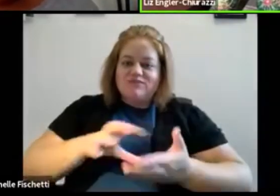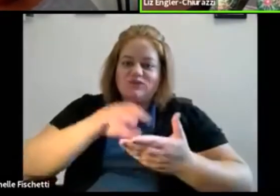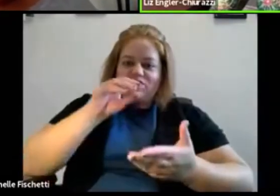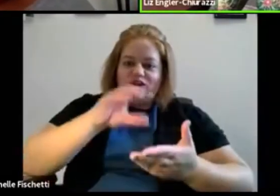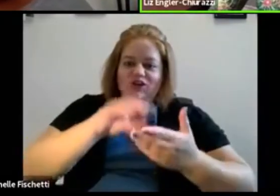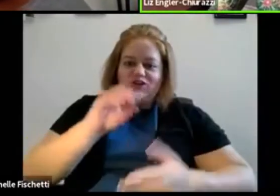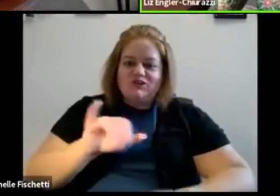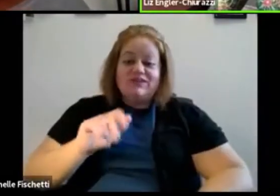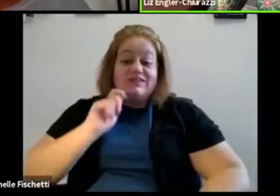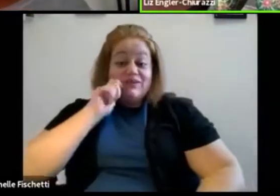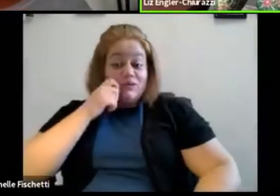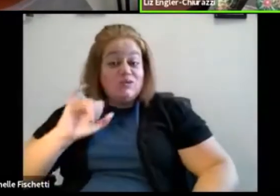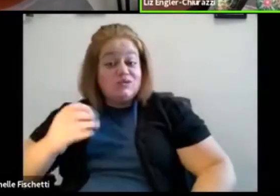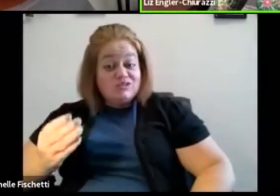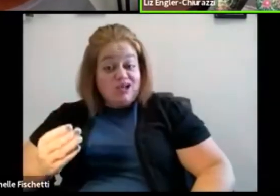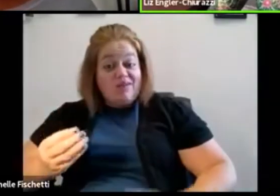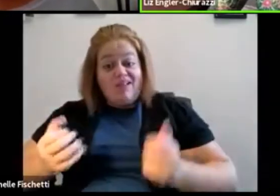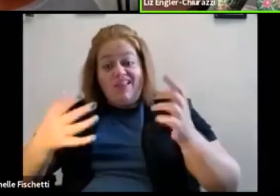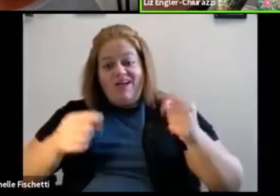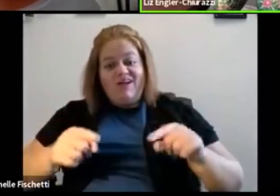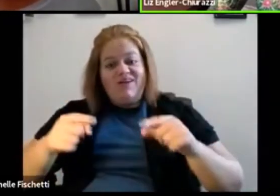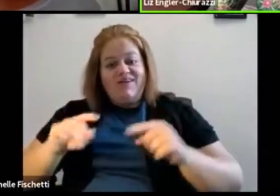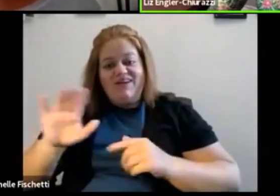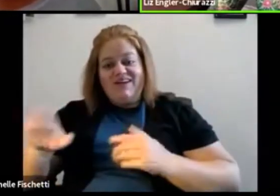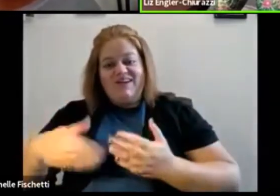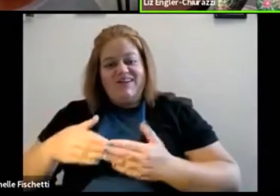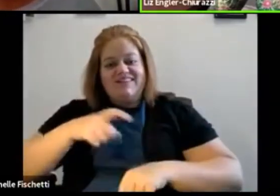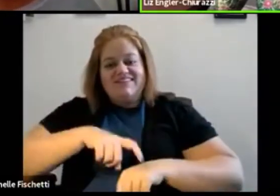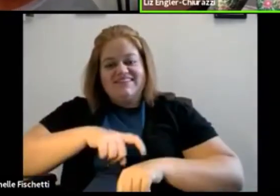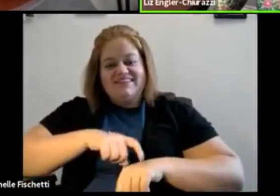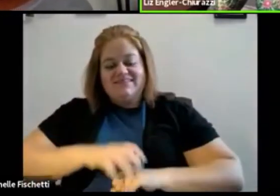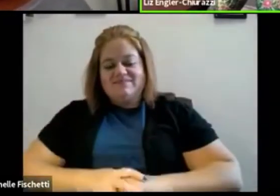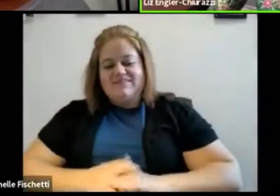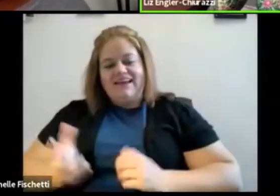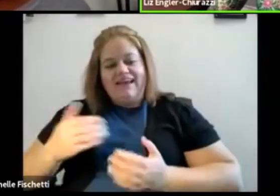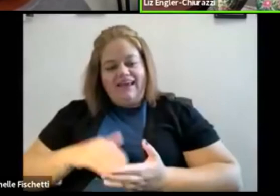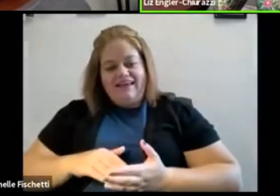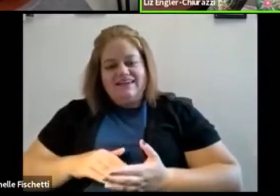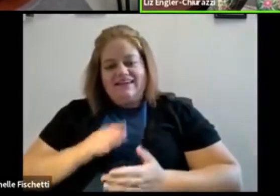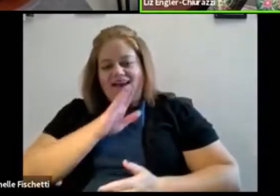job, lots going on all the time and again never never a dull moment never a same